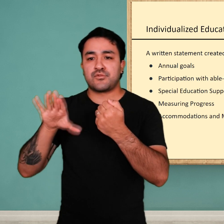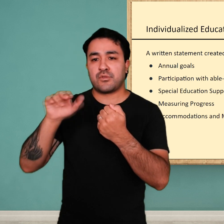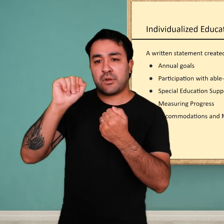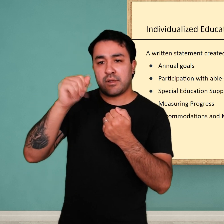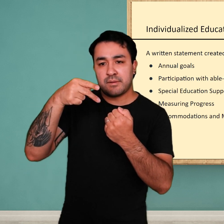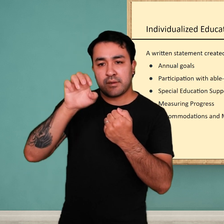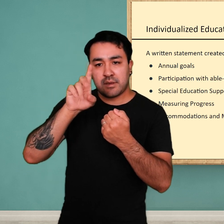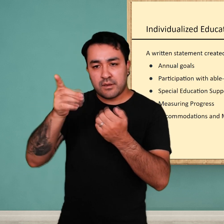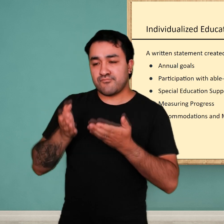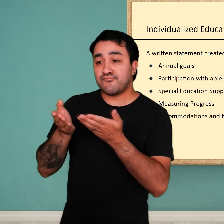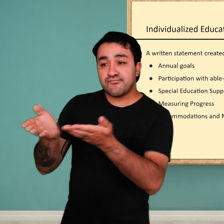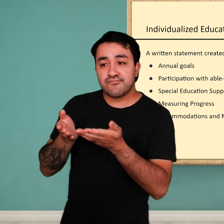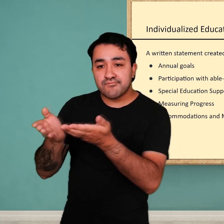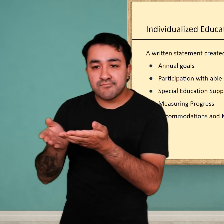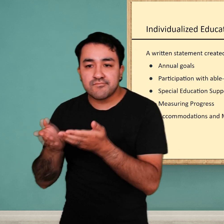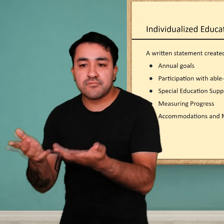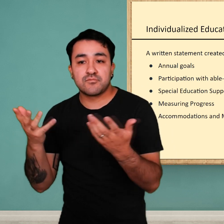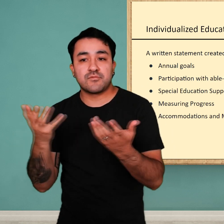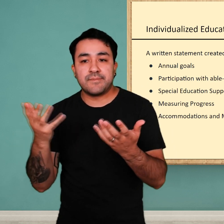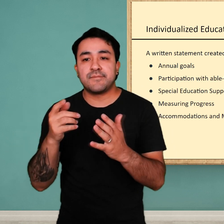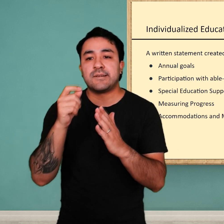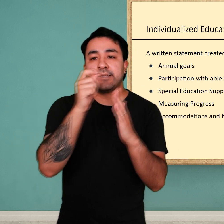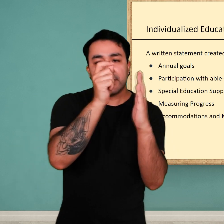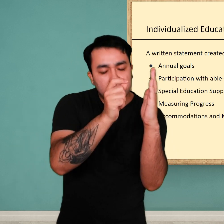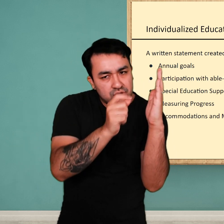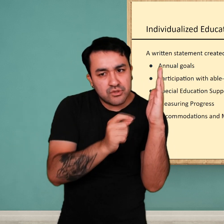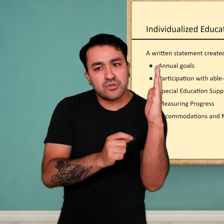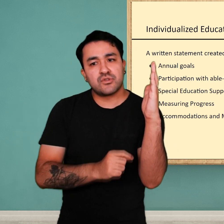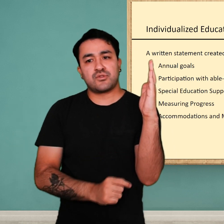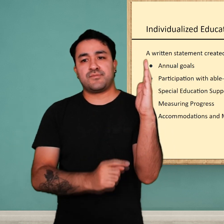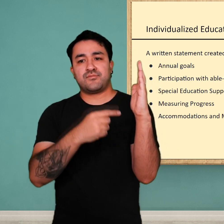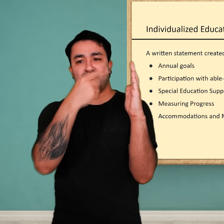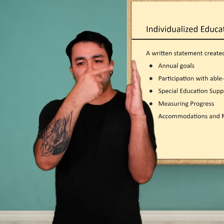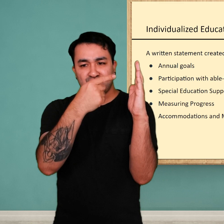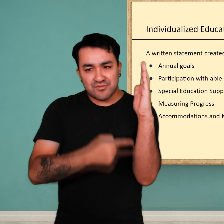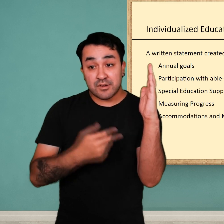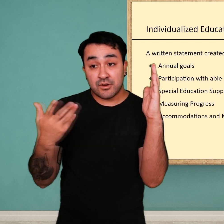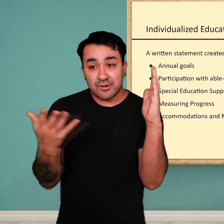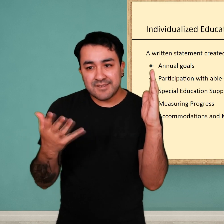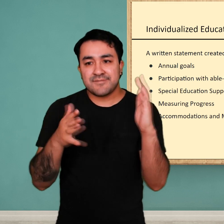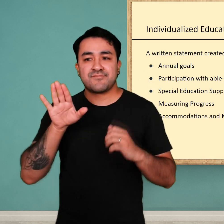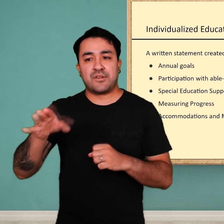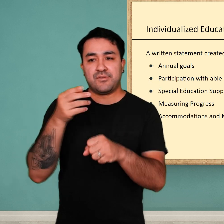who receive Special Education services. The report includes annual goals, how